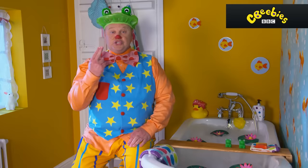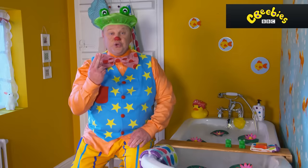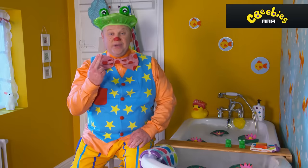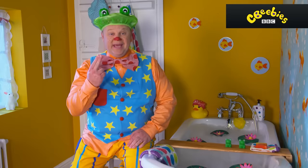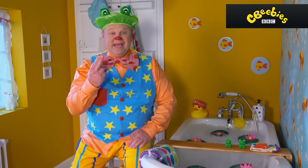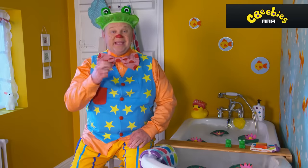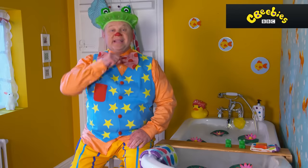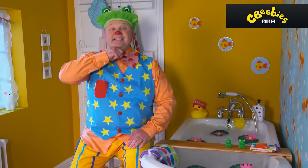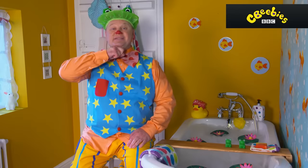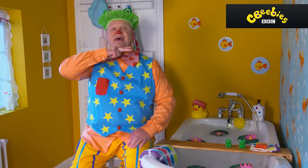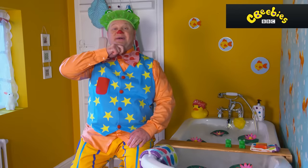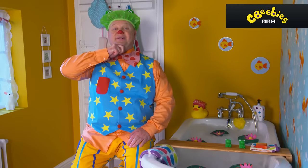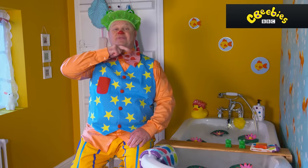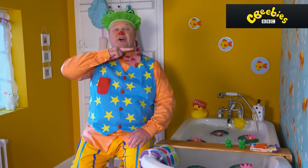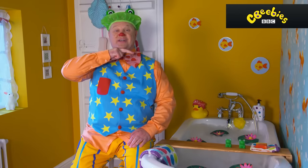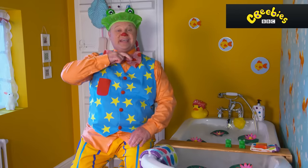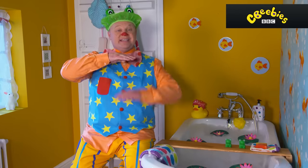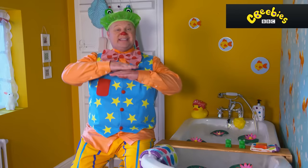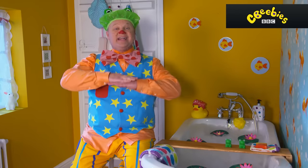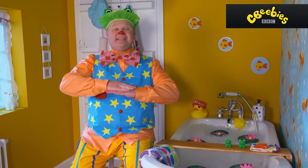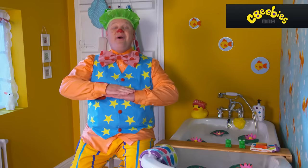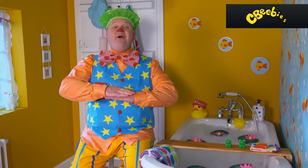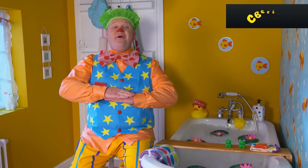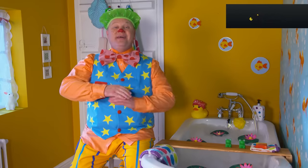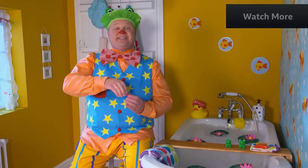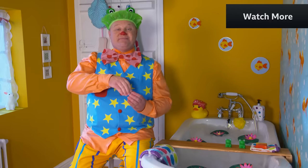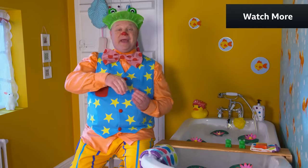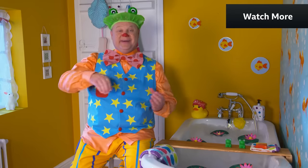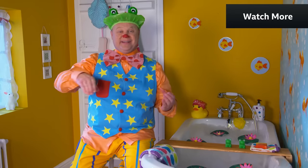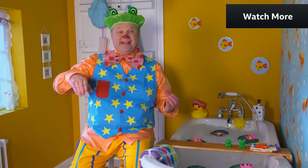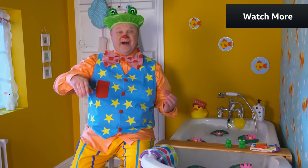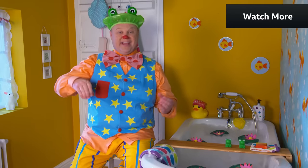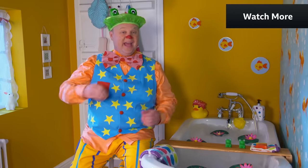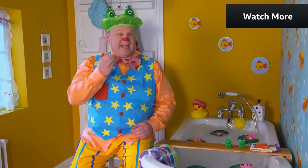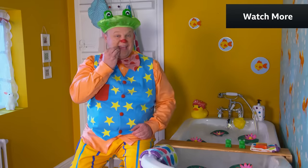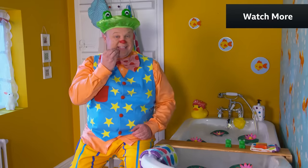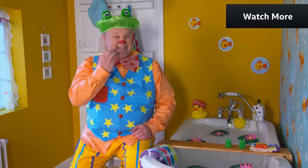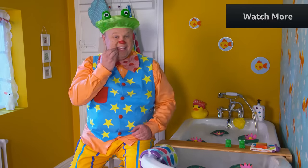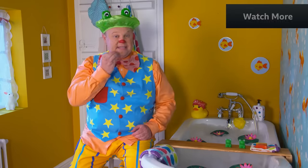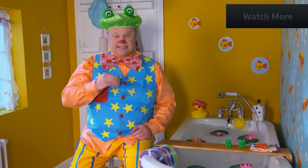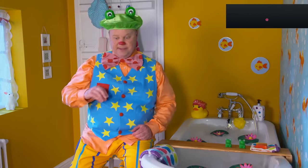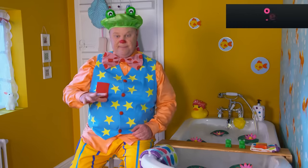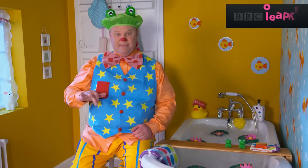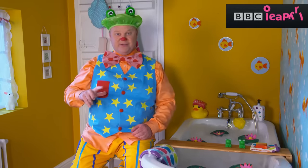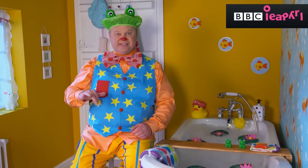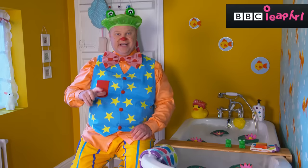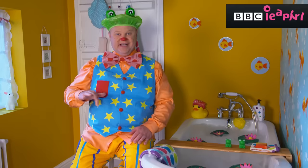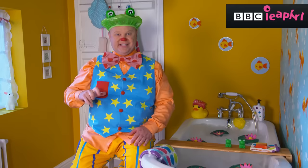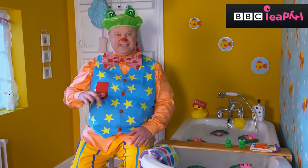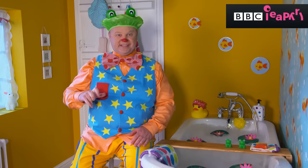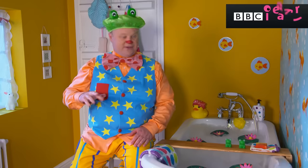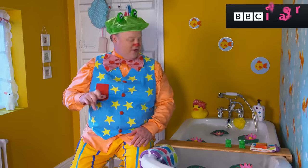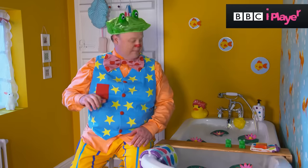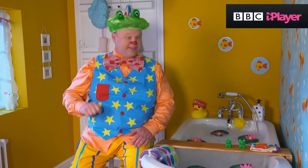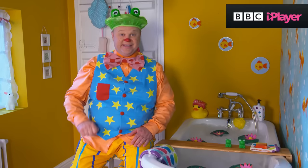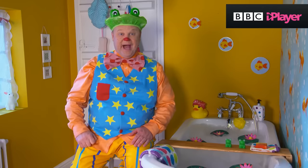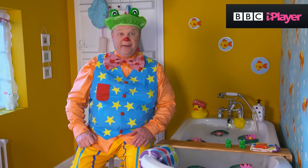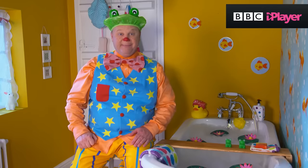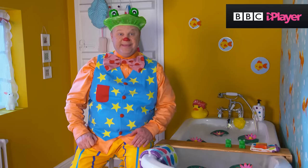two little speckled frogs sat on a speckled log eating some most delicious scrubs yum yum